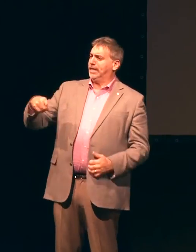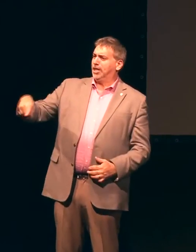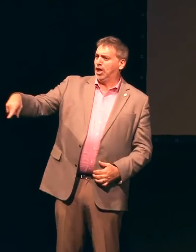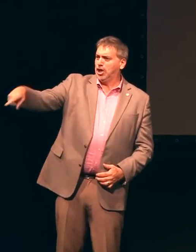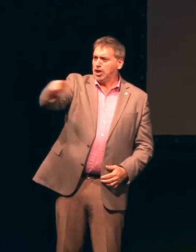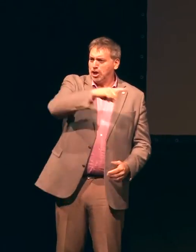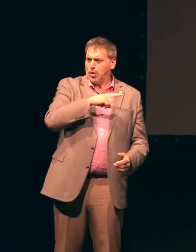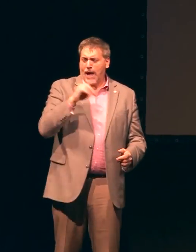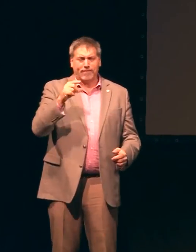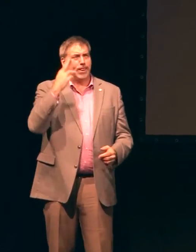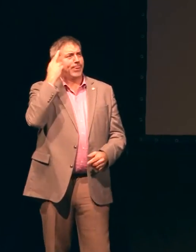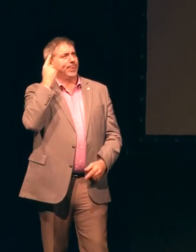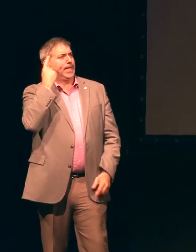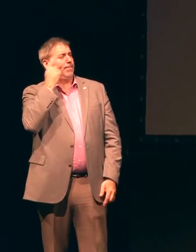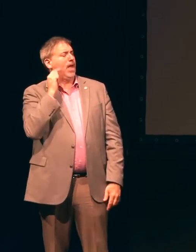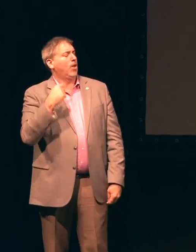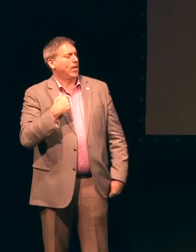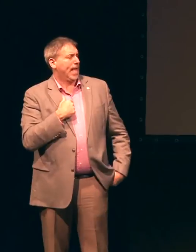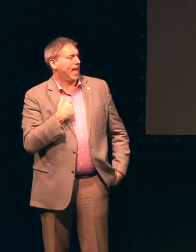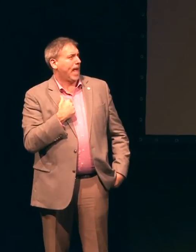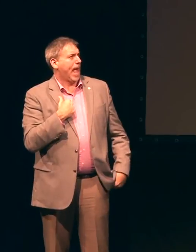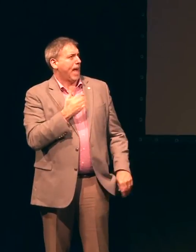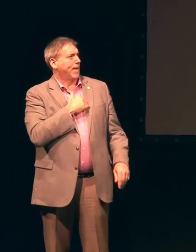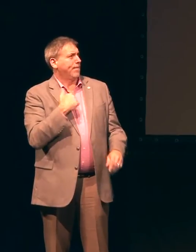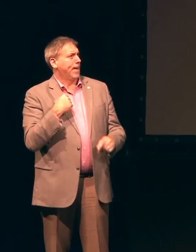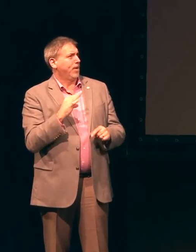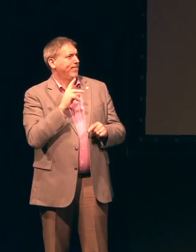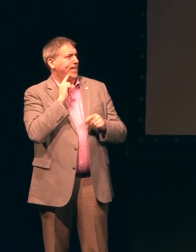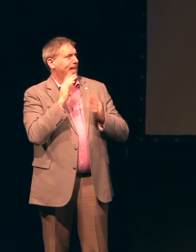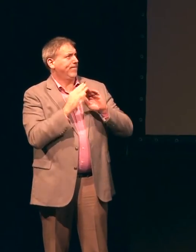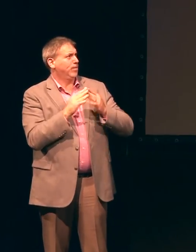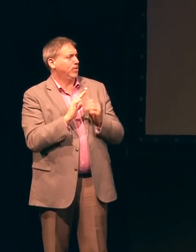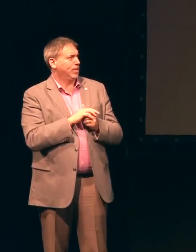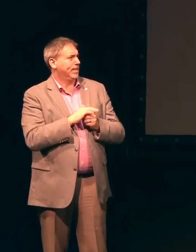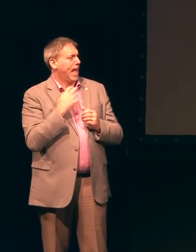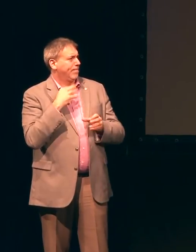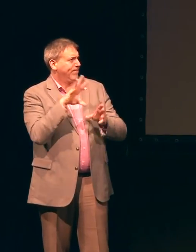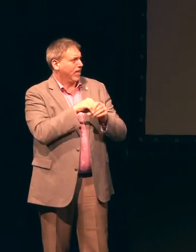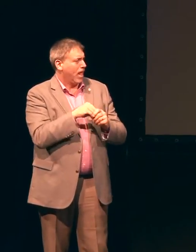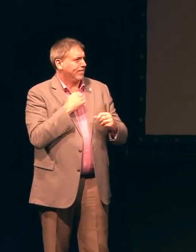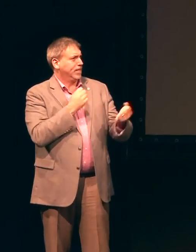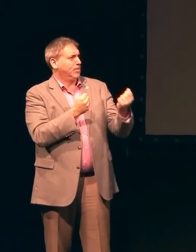about it. My point is, that you need to think about the fact that I am a member of the Deaf